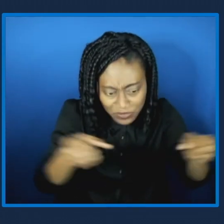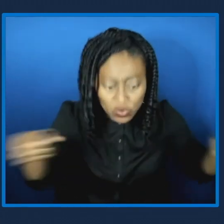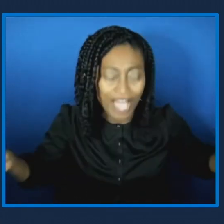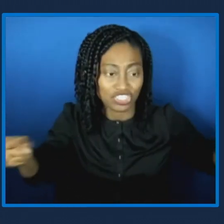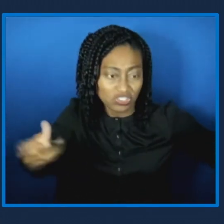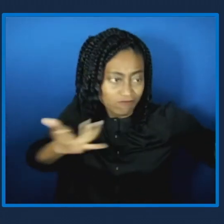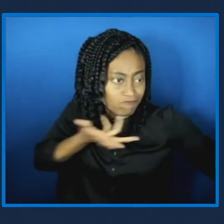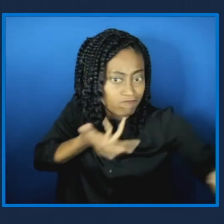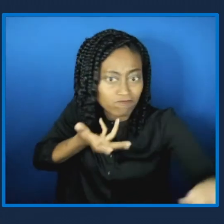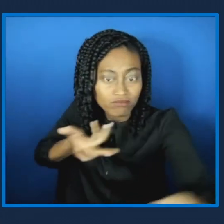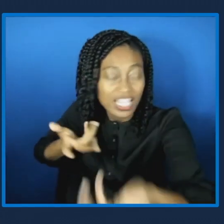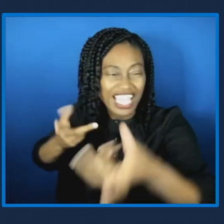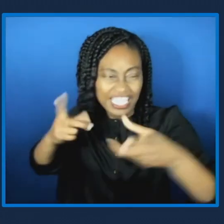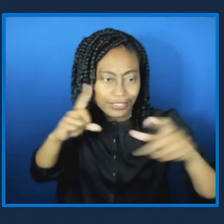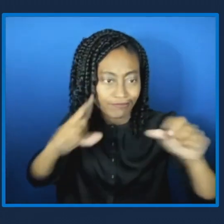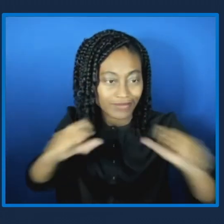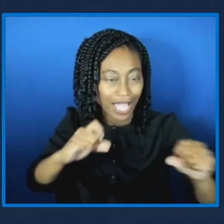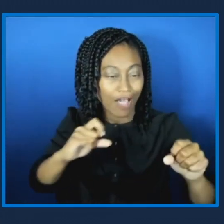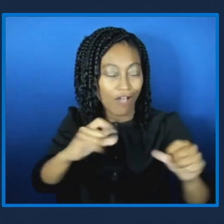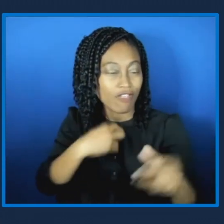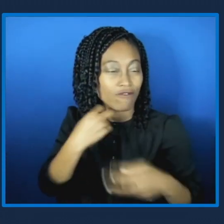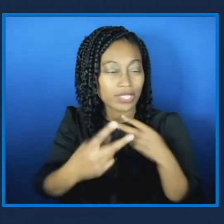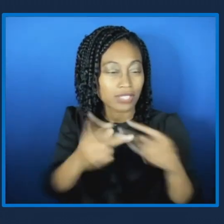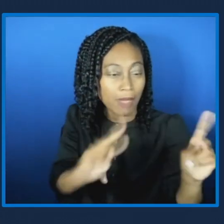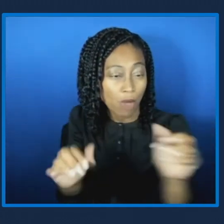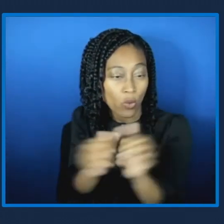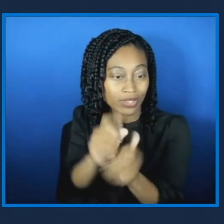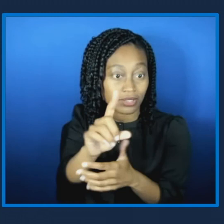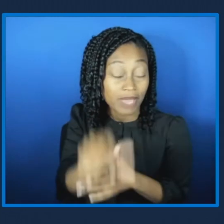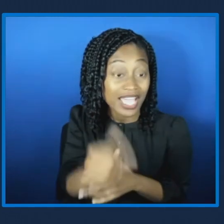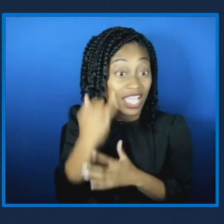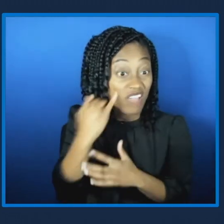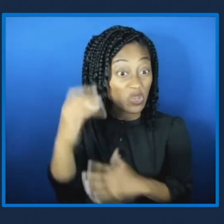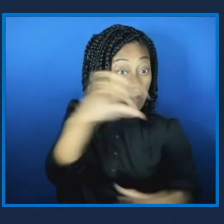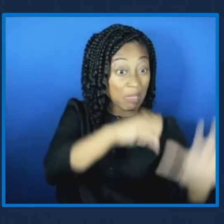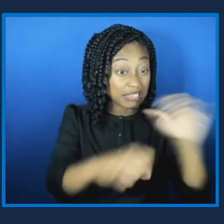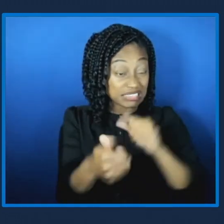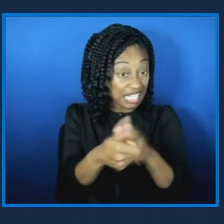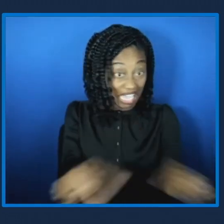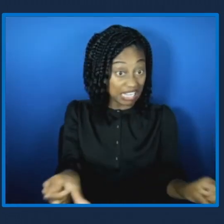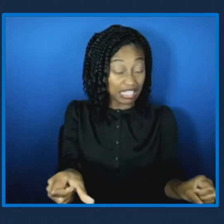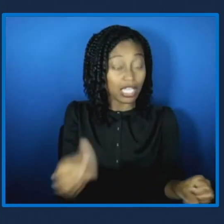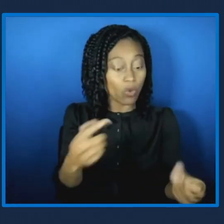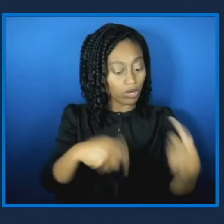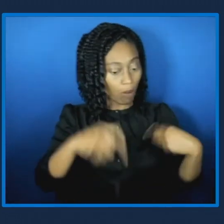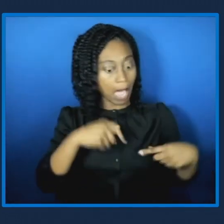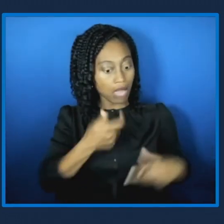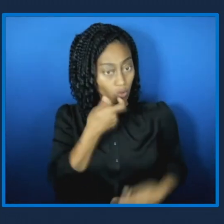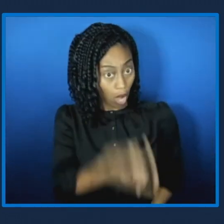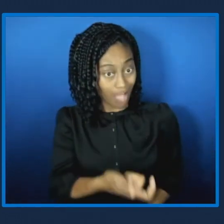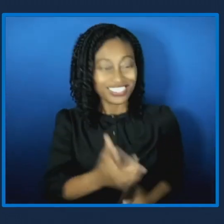If you missed a portion of the Ability Summit and want to go back and revisit you can do so on the platform.